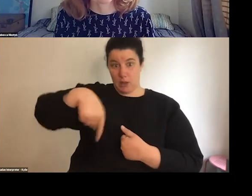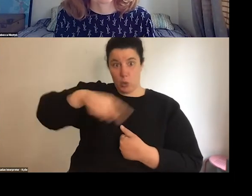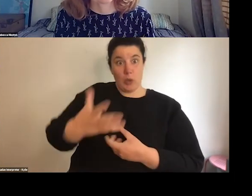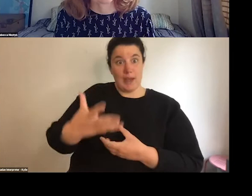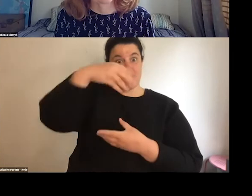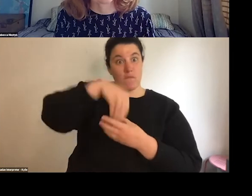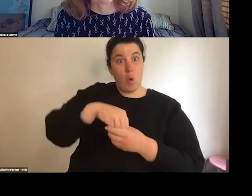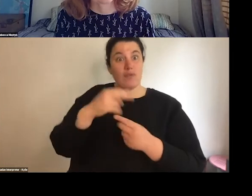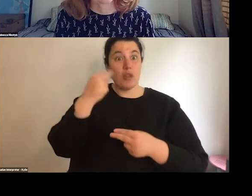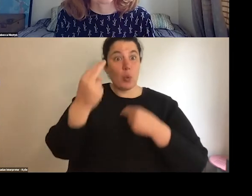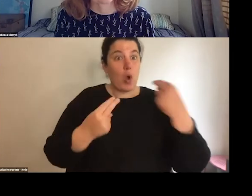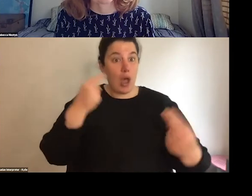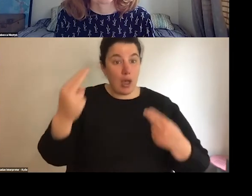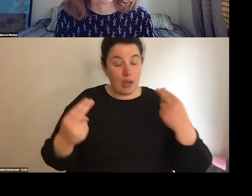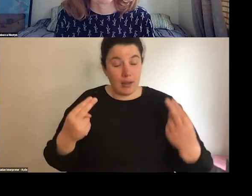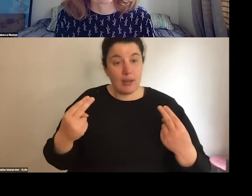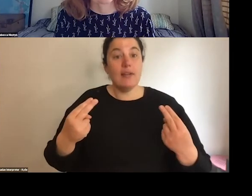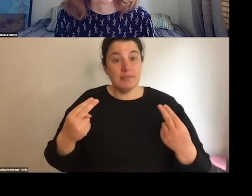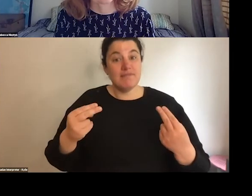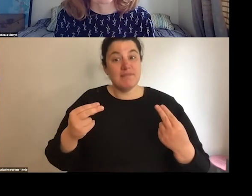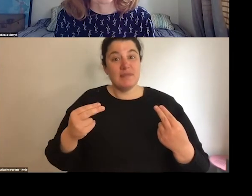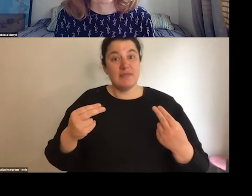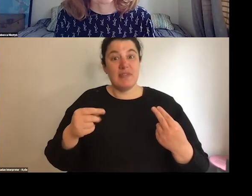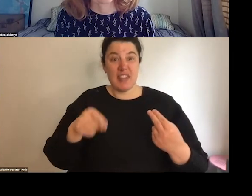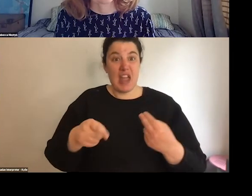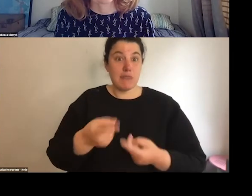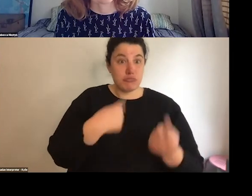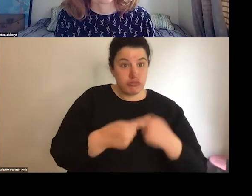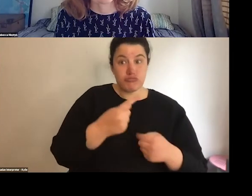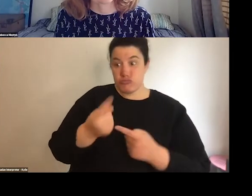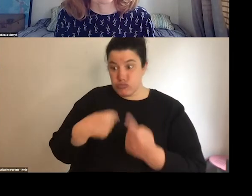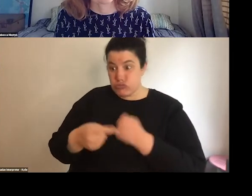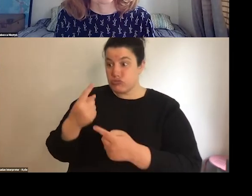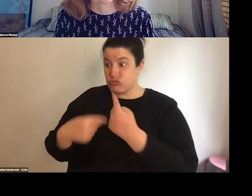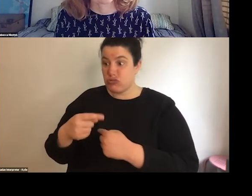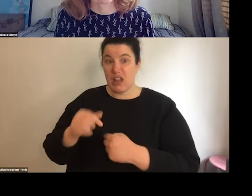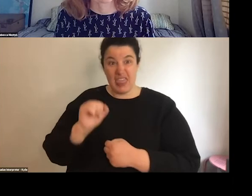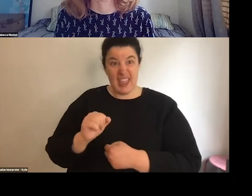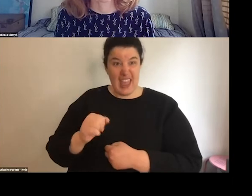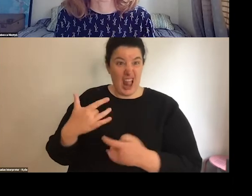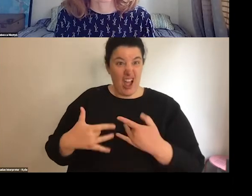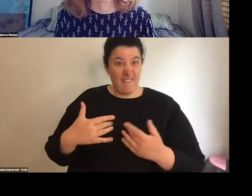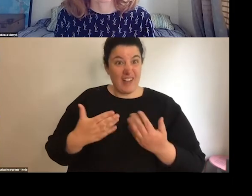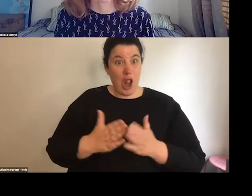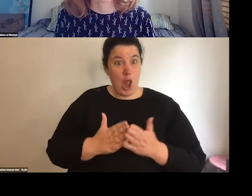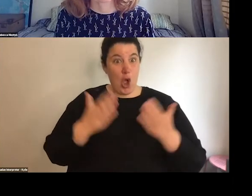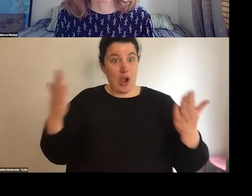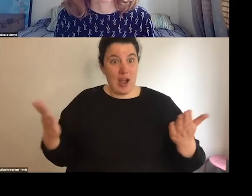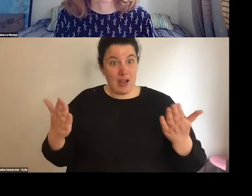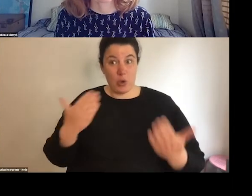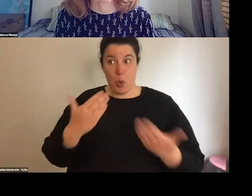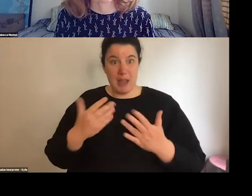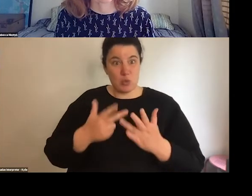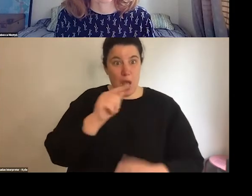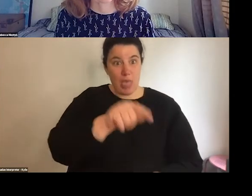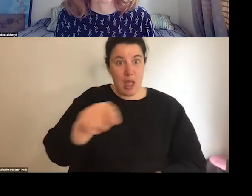in the choir anecdotally have had longer lives and receiving less or pursuing